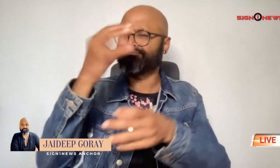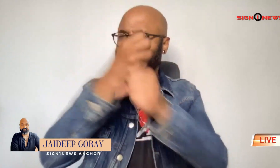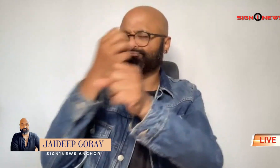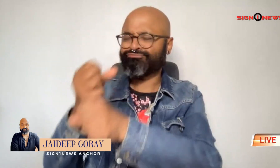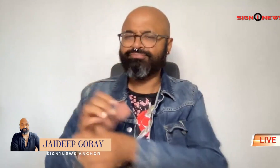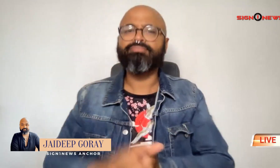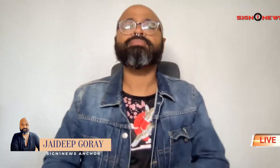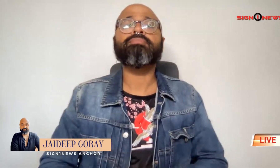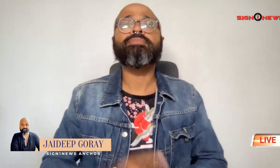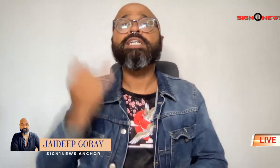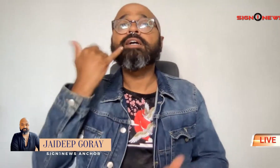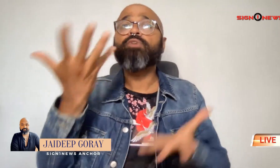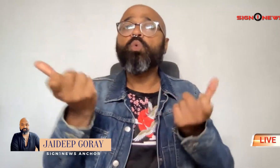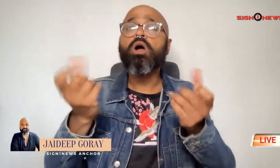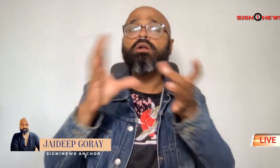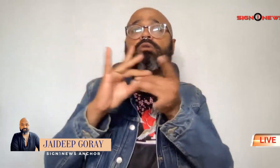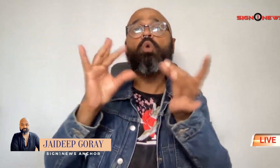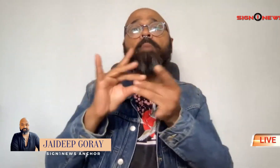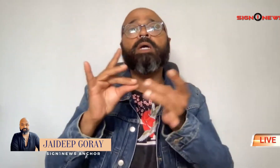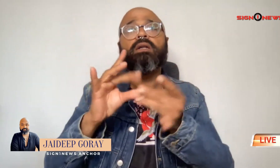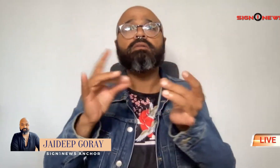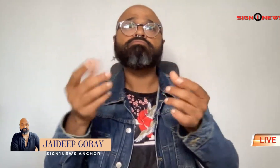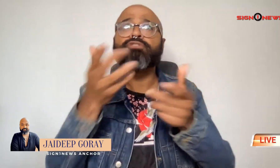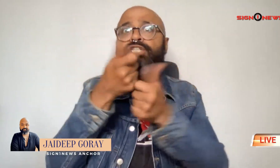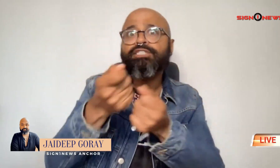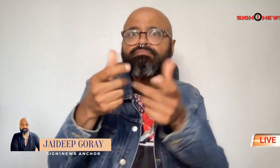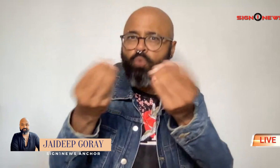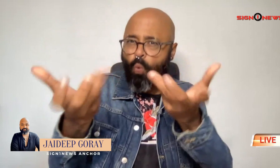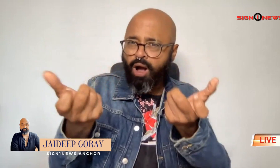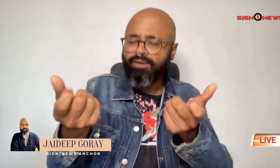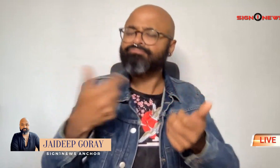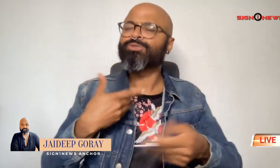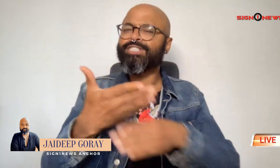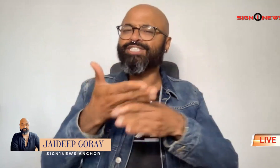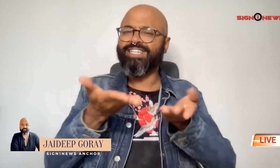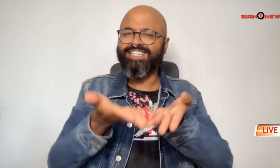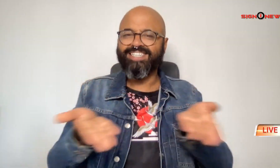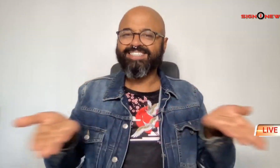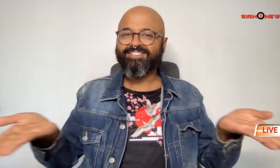stories making headlines today if you post an interesting comment about this update we